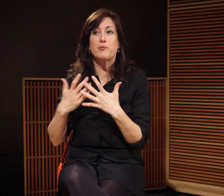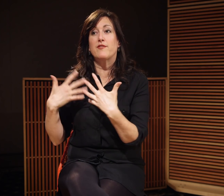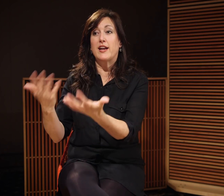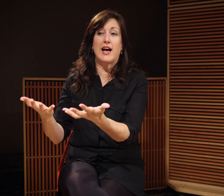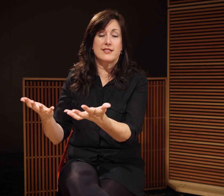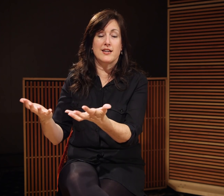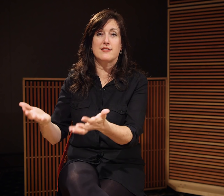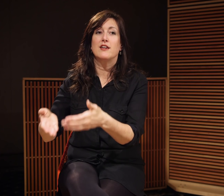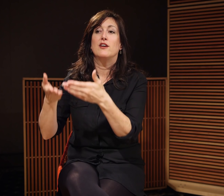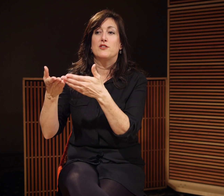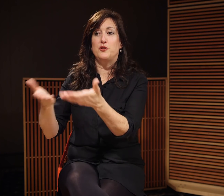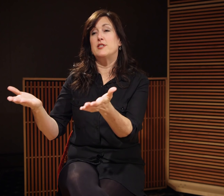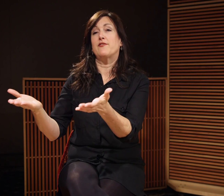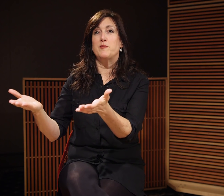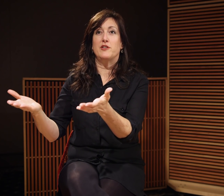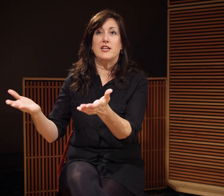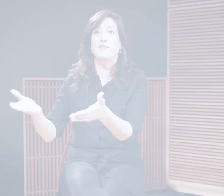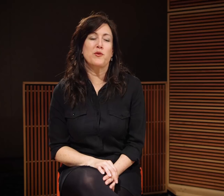We provide access to the deaf community.